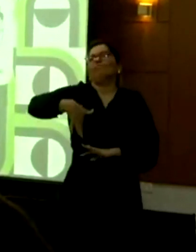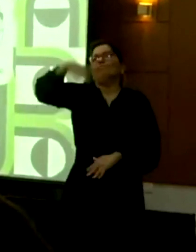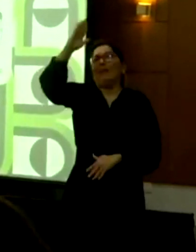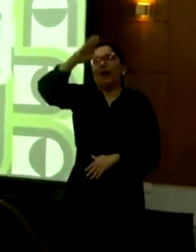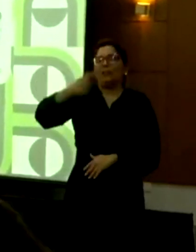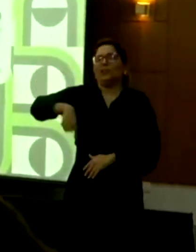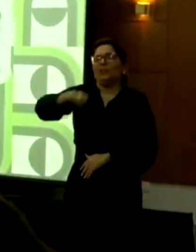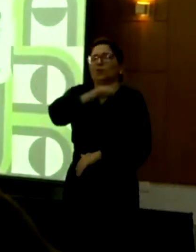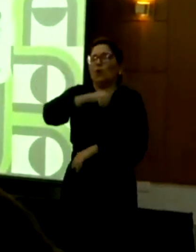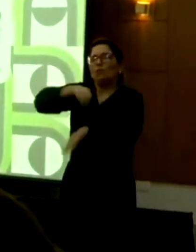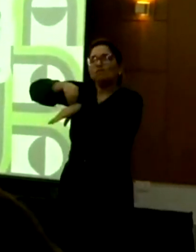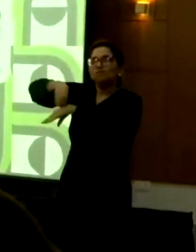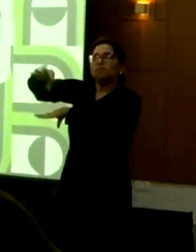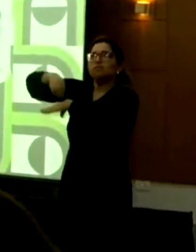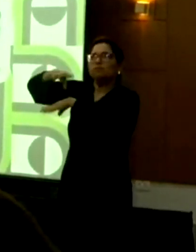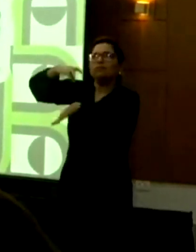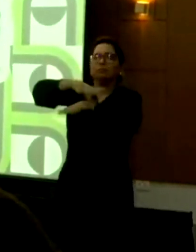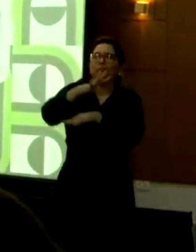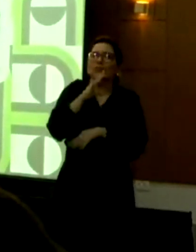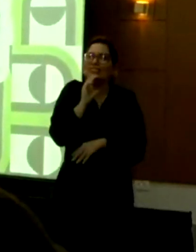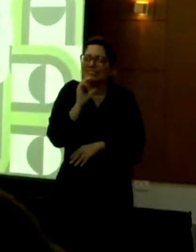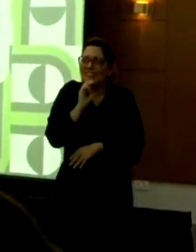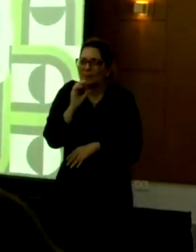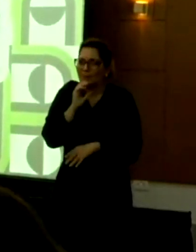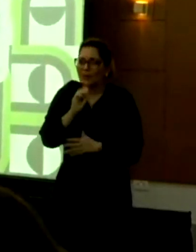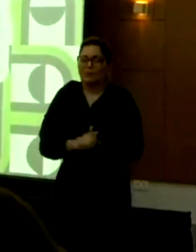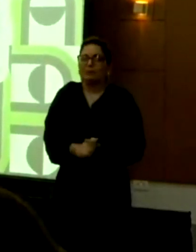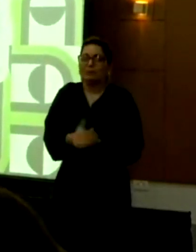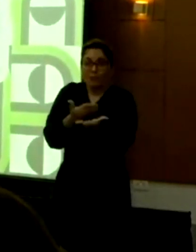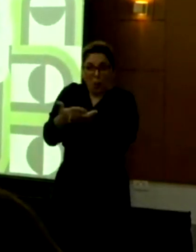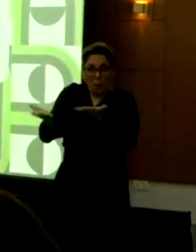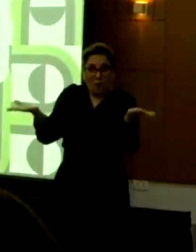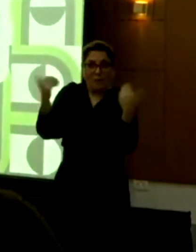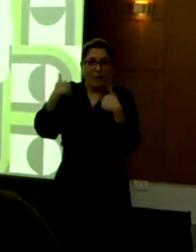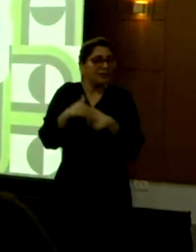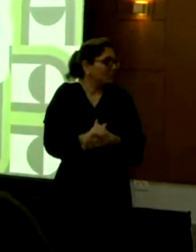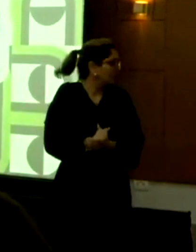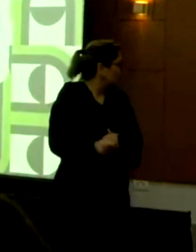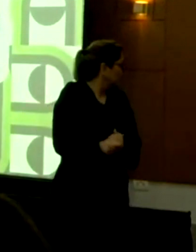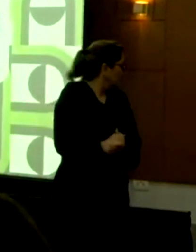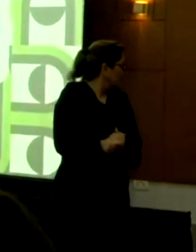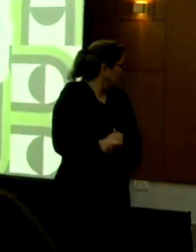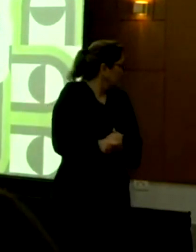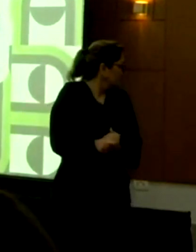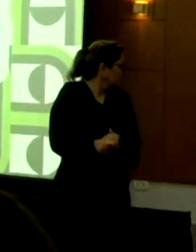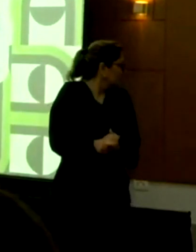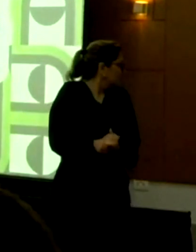, share all this knowledge, so let's start, we now have our first panel,